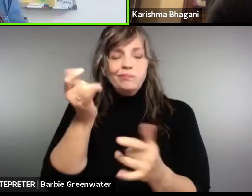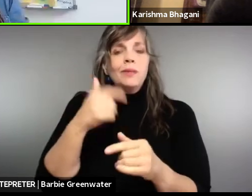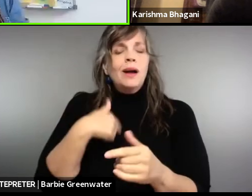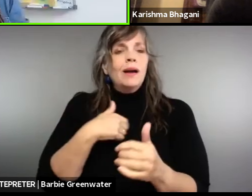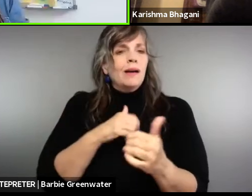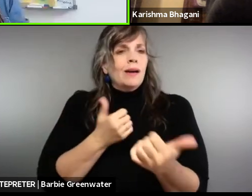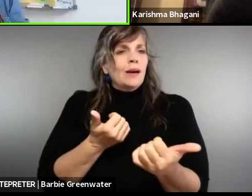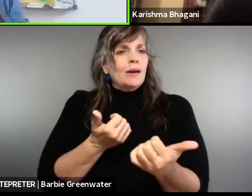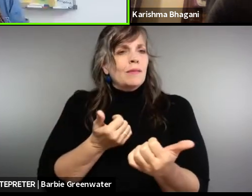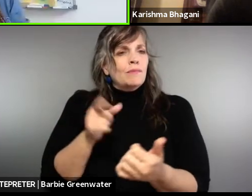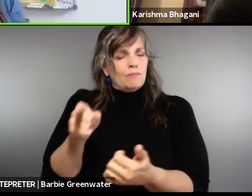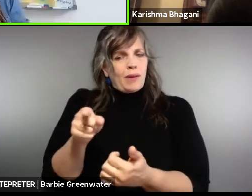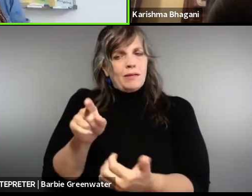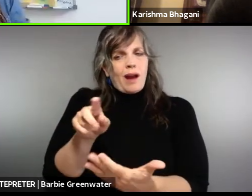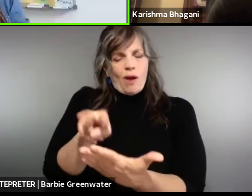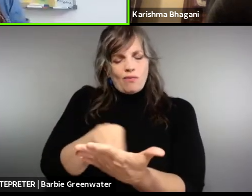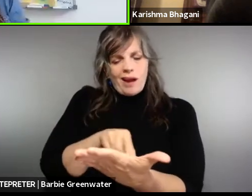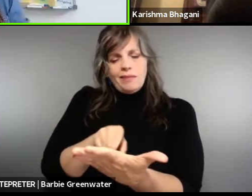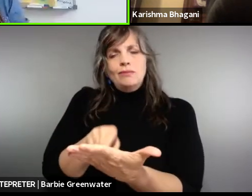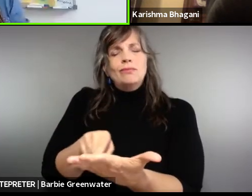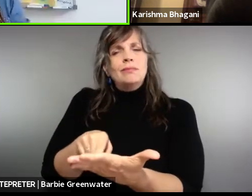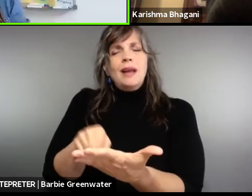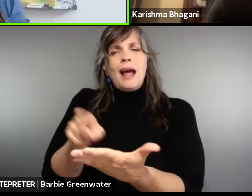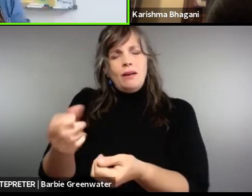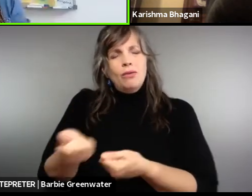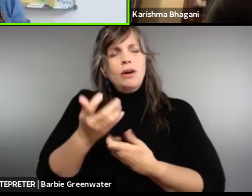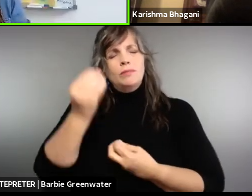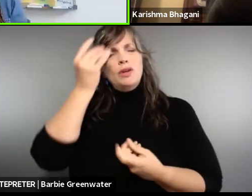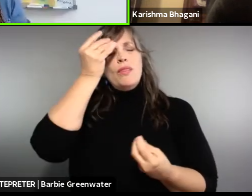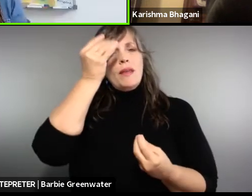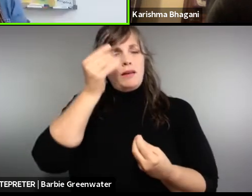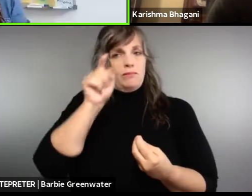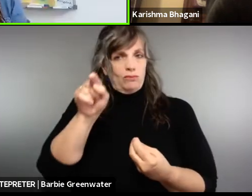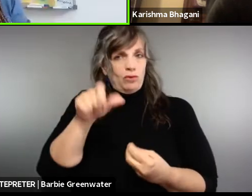And she had gone to see a play at The Public Theater,